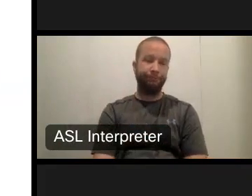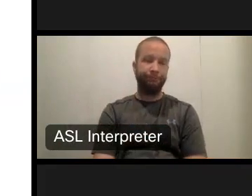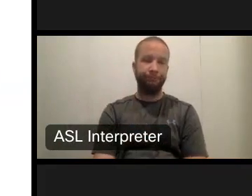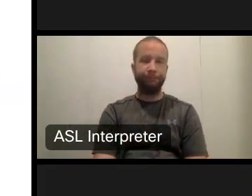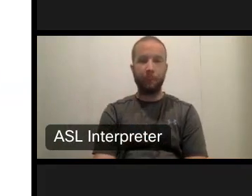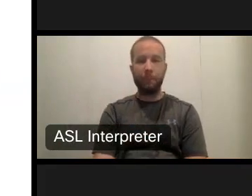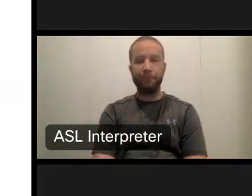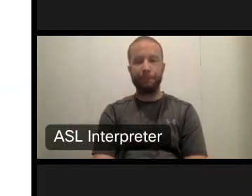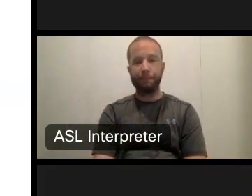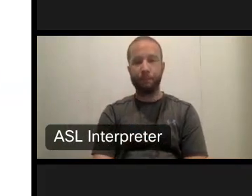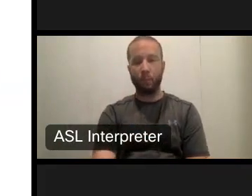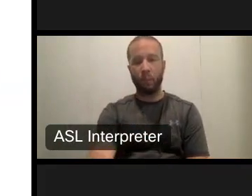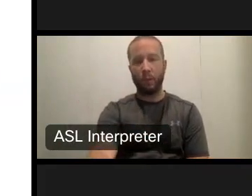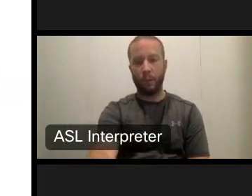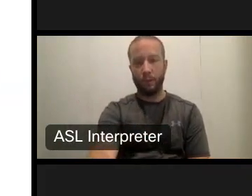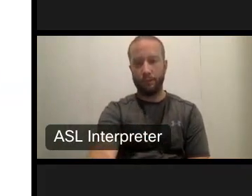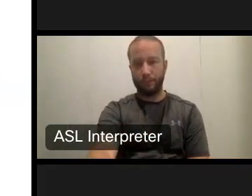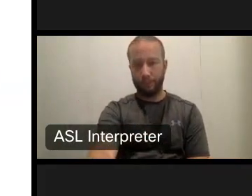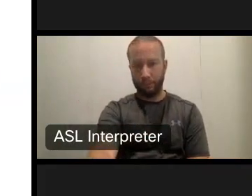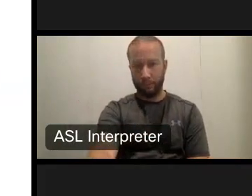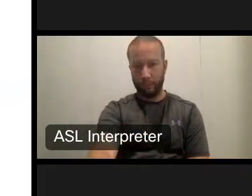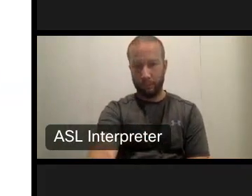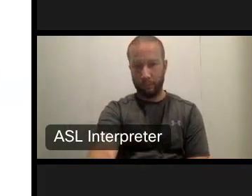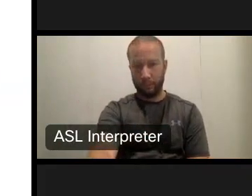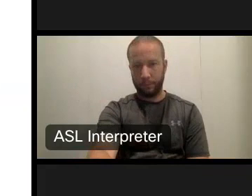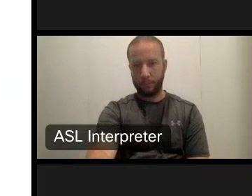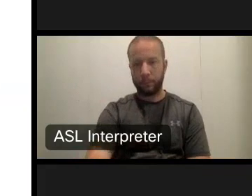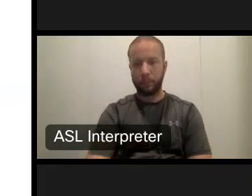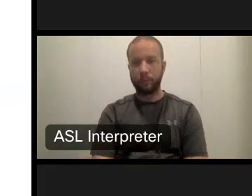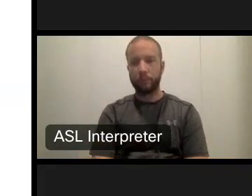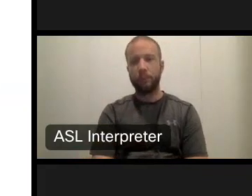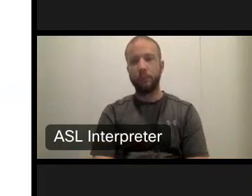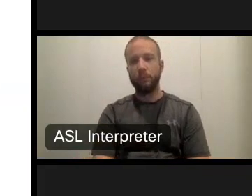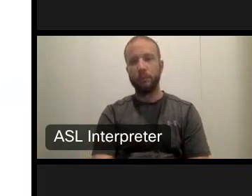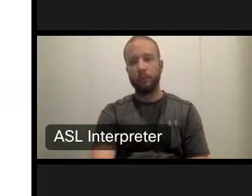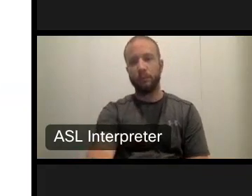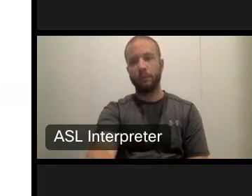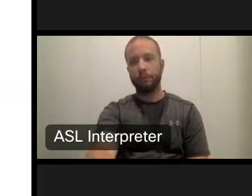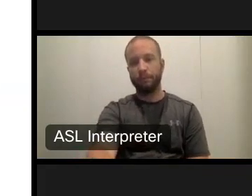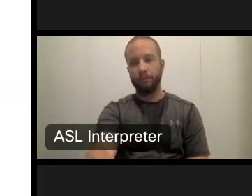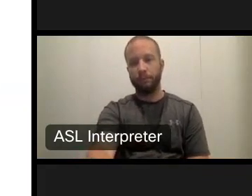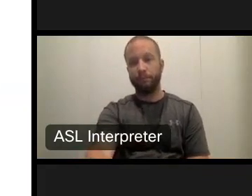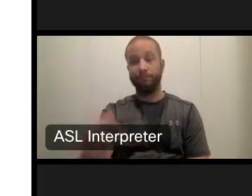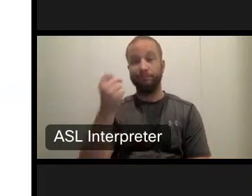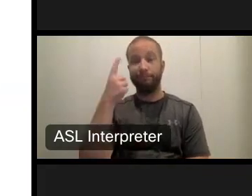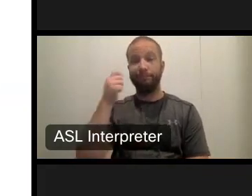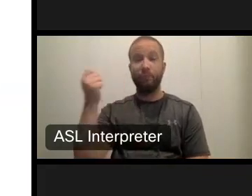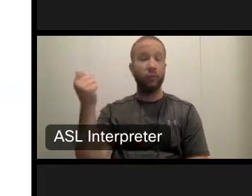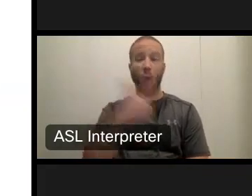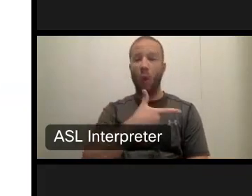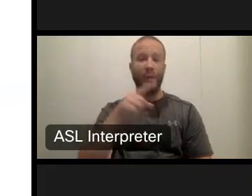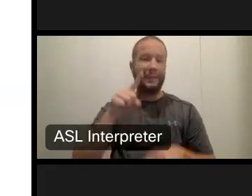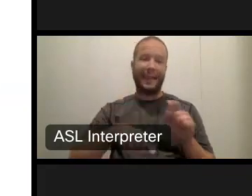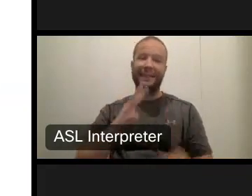using WebEx audio and video audio and beauty everyone is on mute you cannot unmute yourself